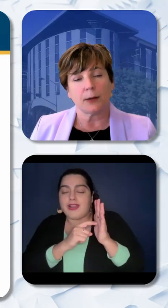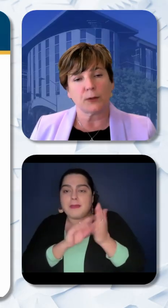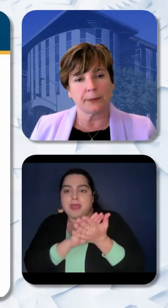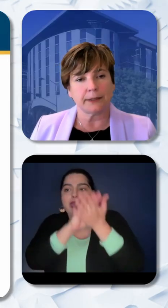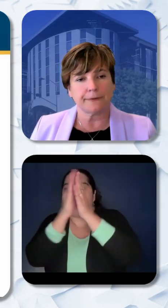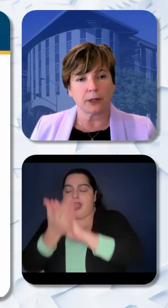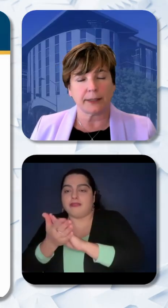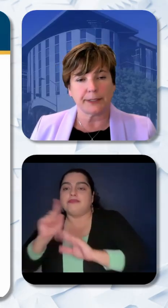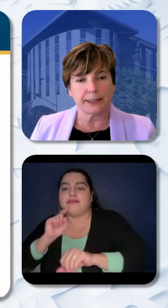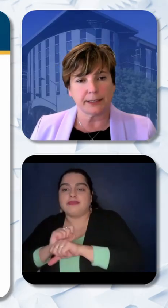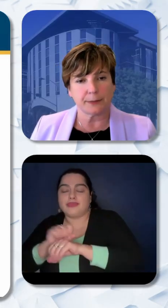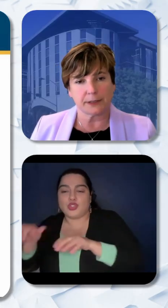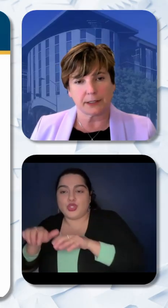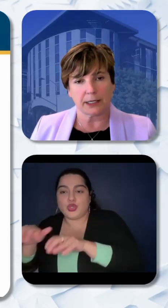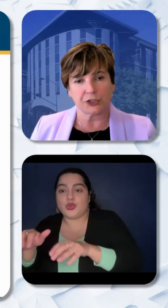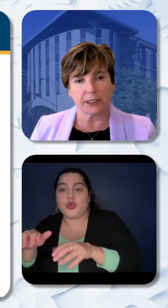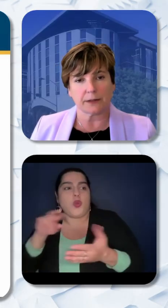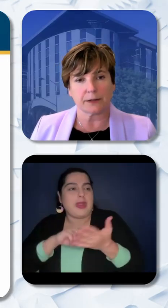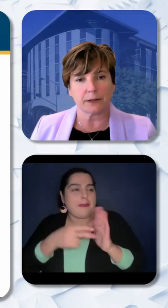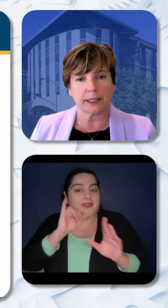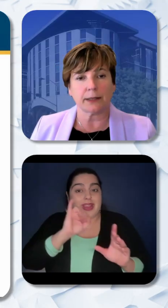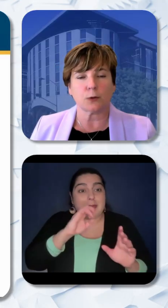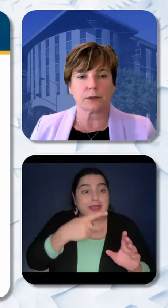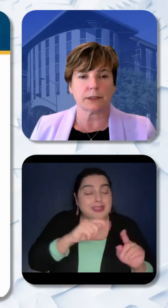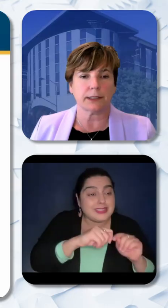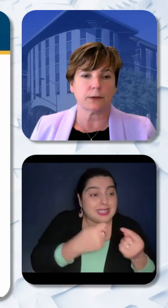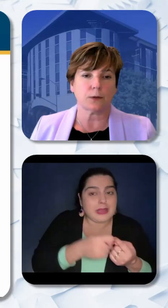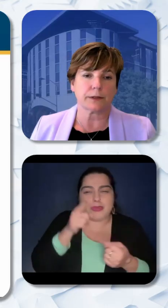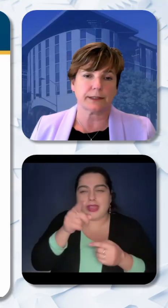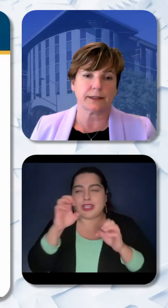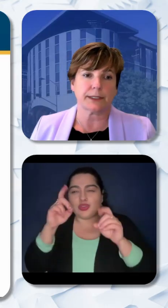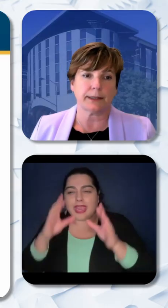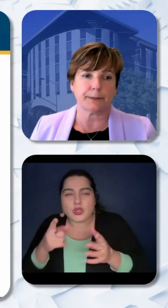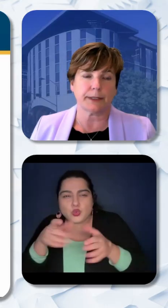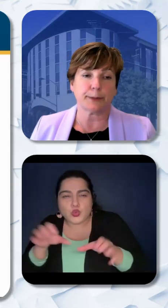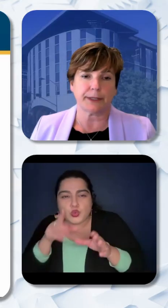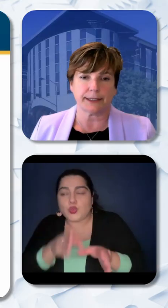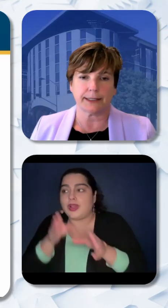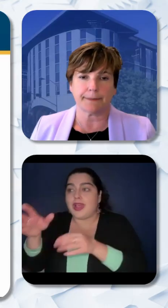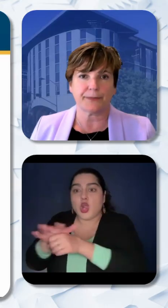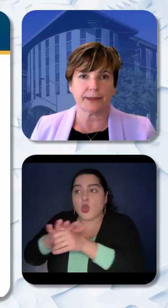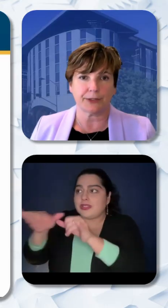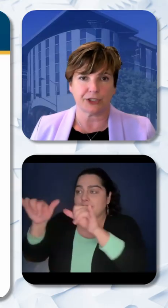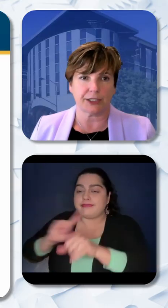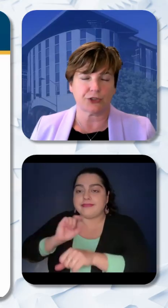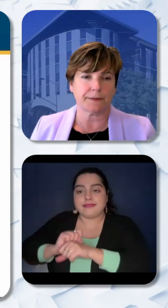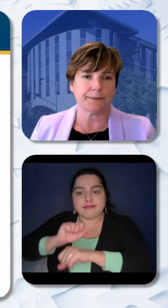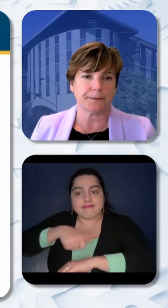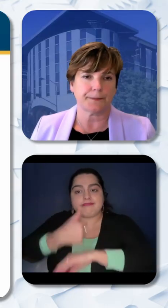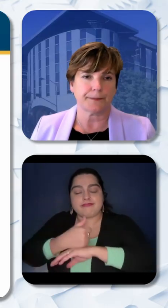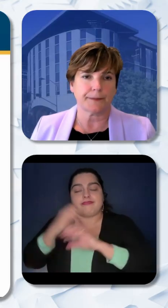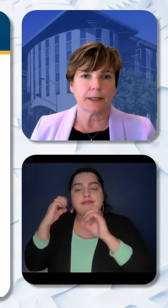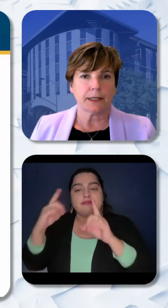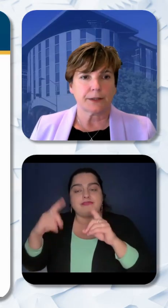and what they mean for IEP teams, educators, and local systems implementing education.